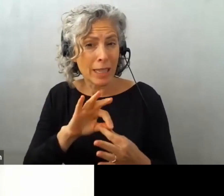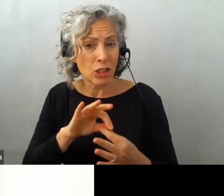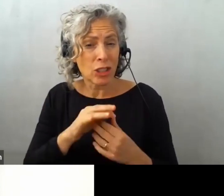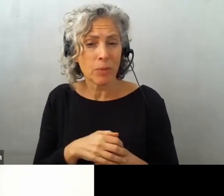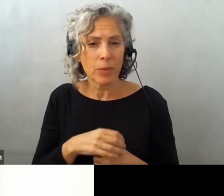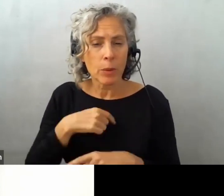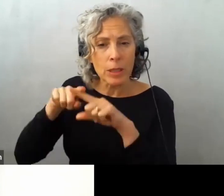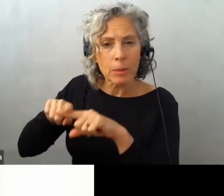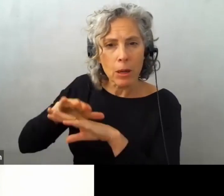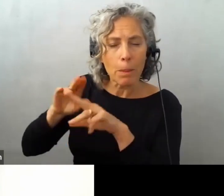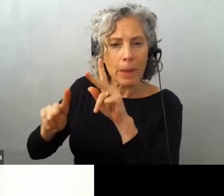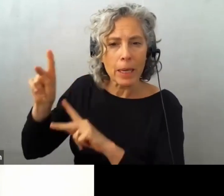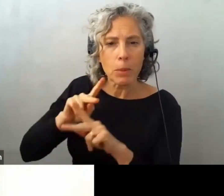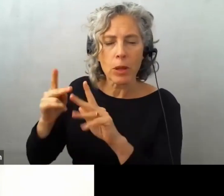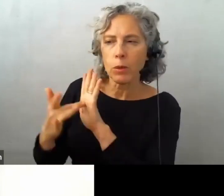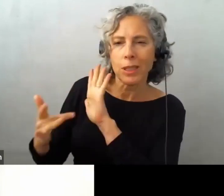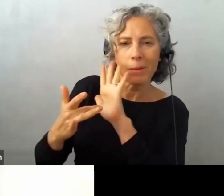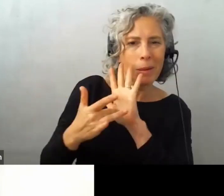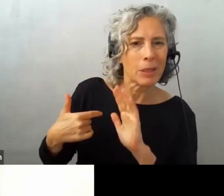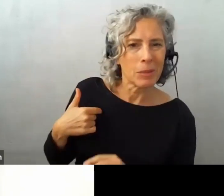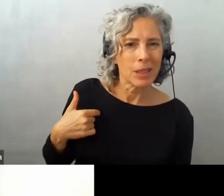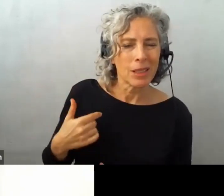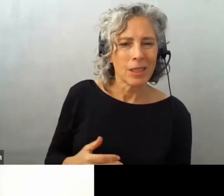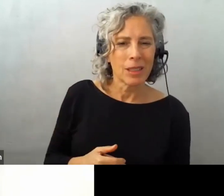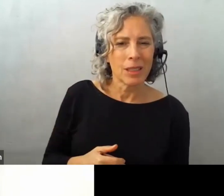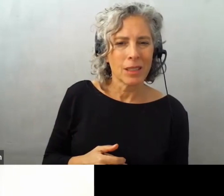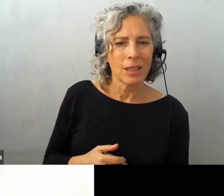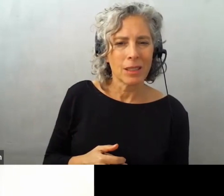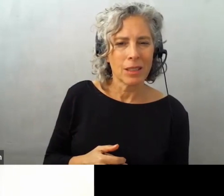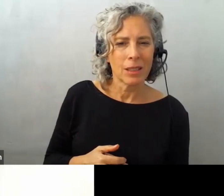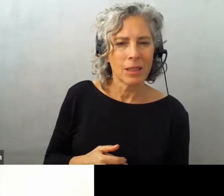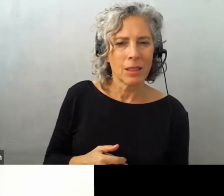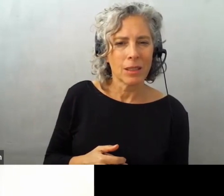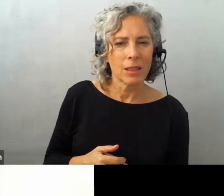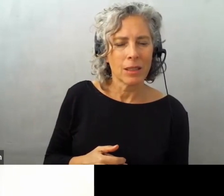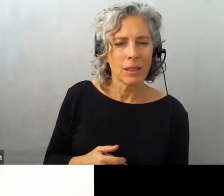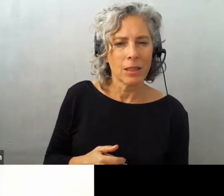dependent on people who were taking advantage of me. And I